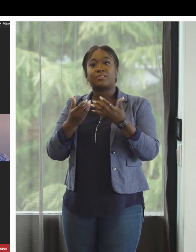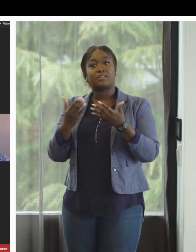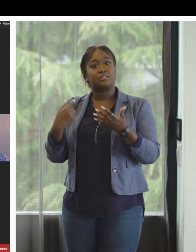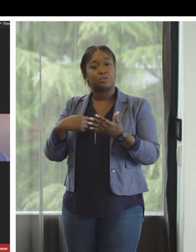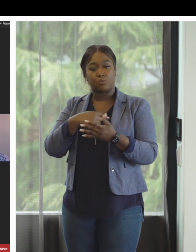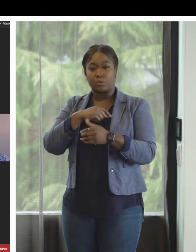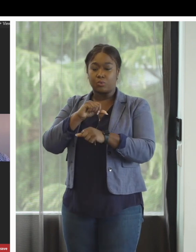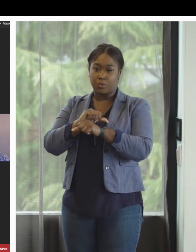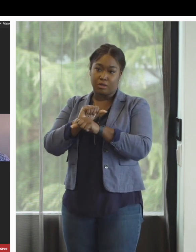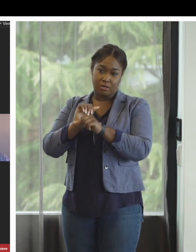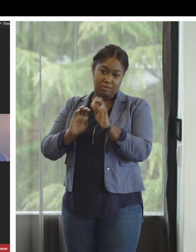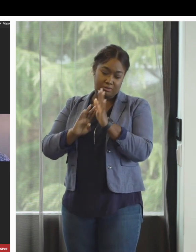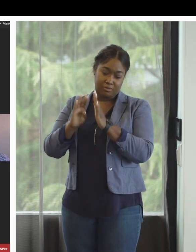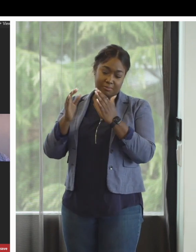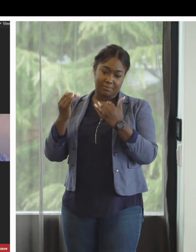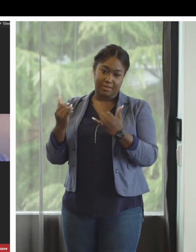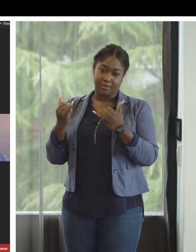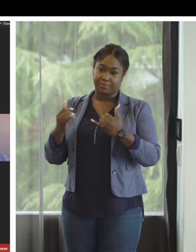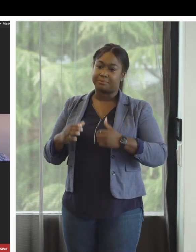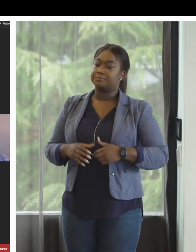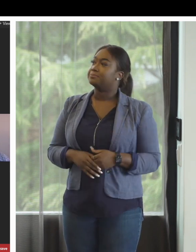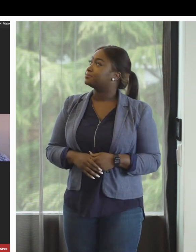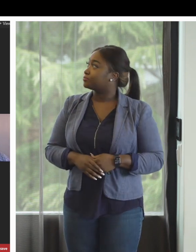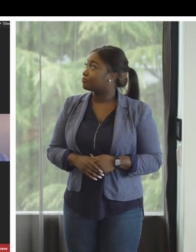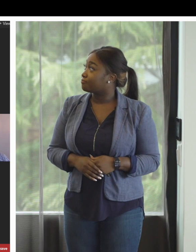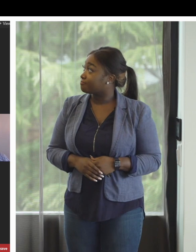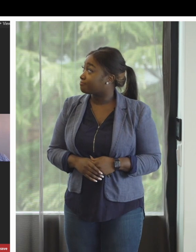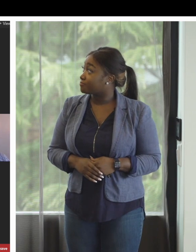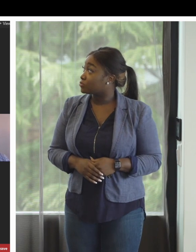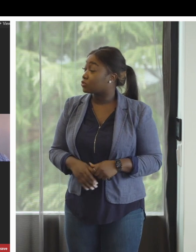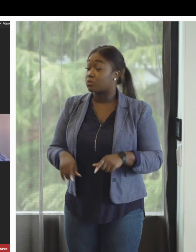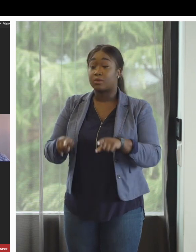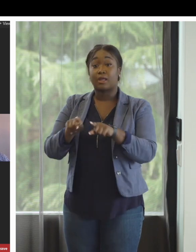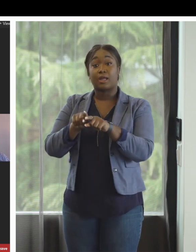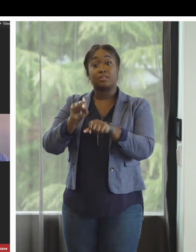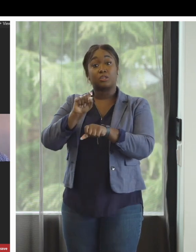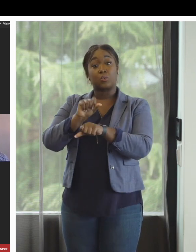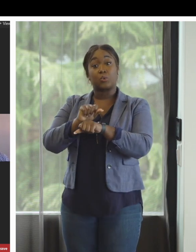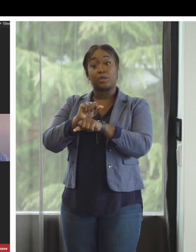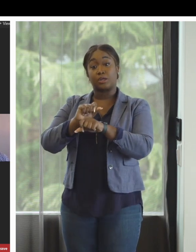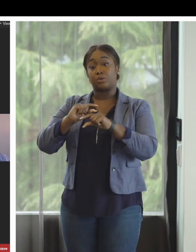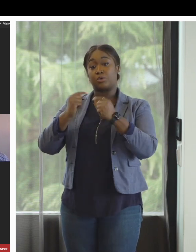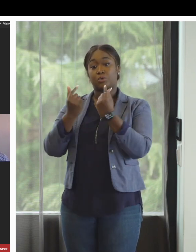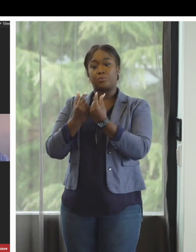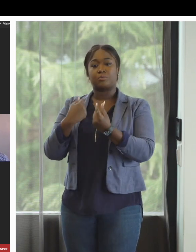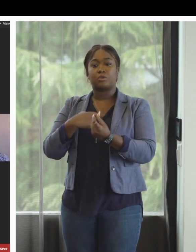really as working group trying to think through